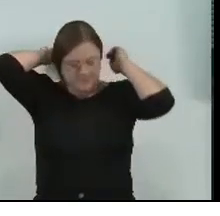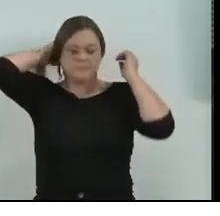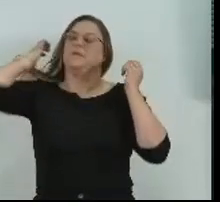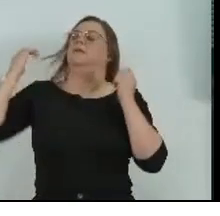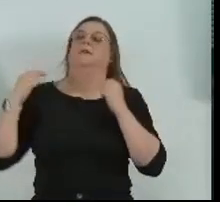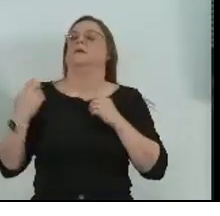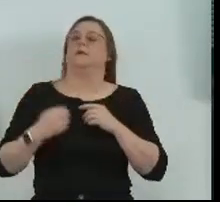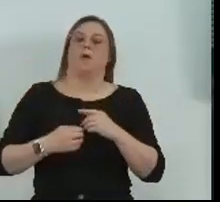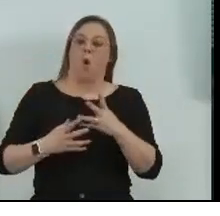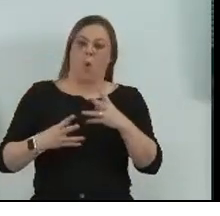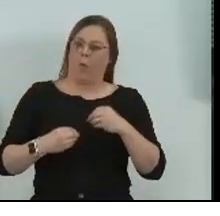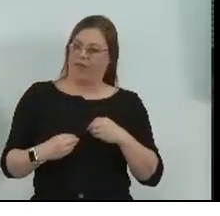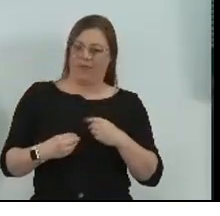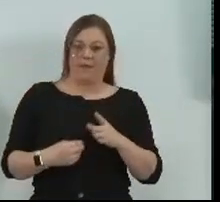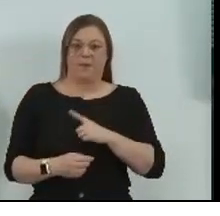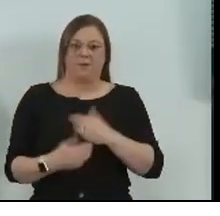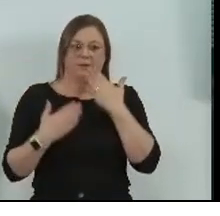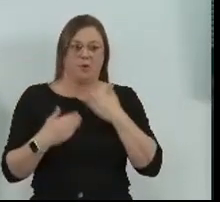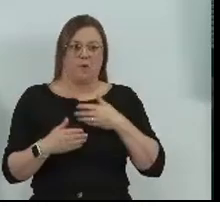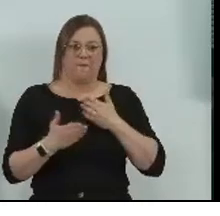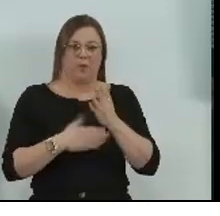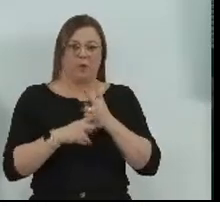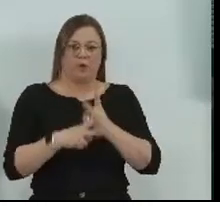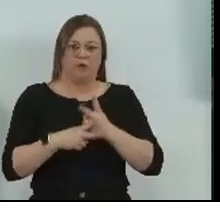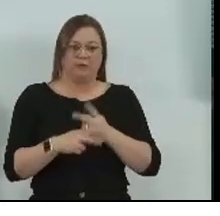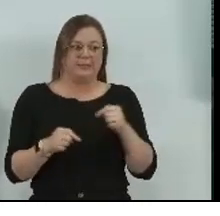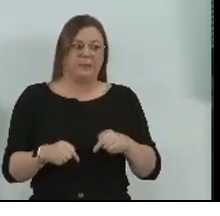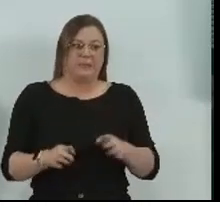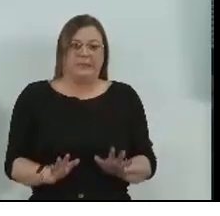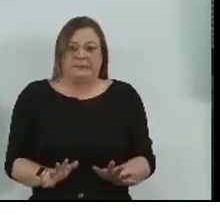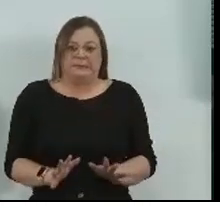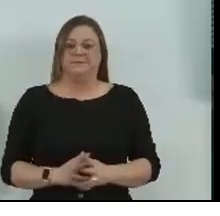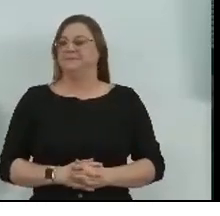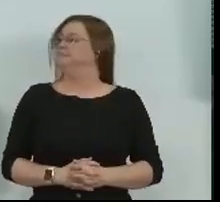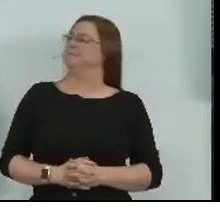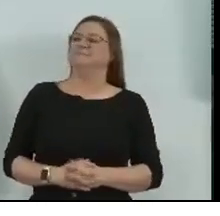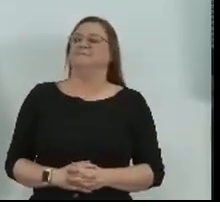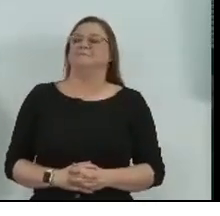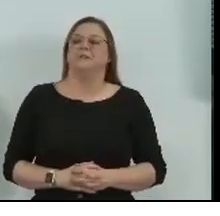I don't have them with because I don't know if it would have got through security, but yeah.